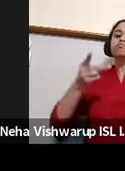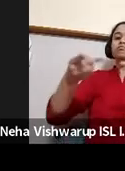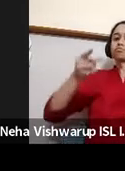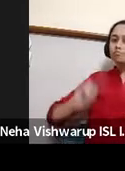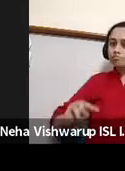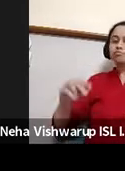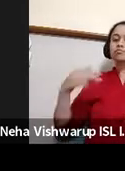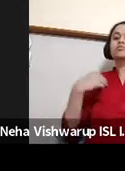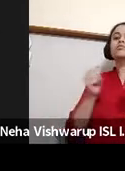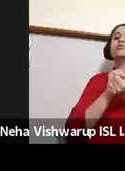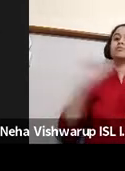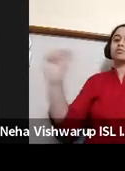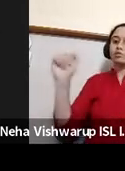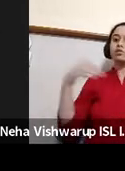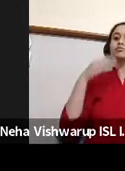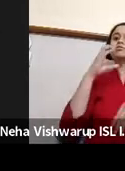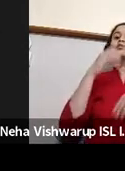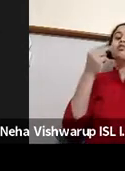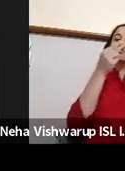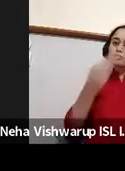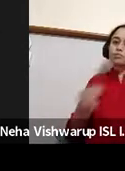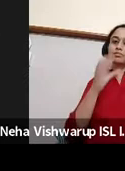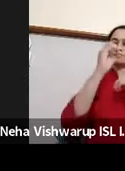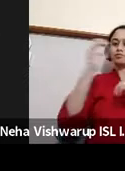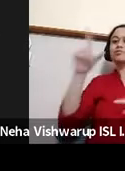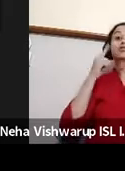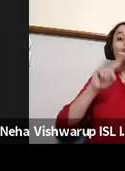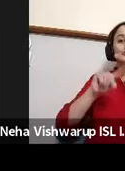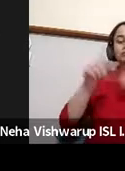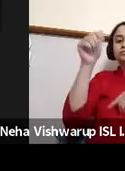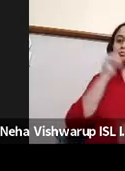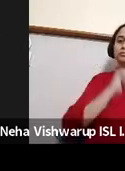of the blockbuster Coolie in 1983 in which amitabh bachchan plays a porter from mumbai